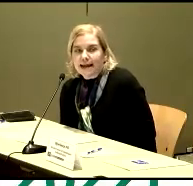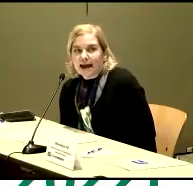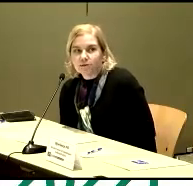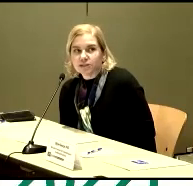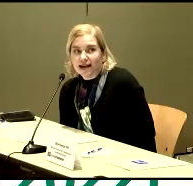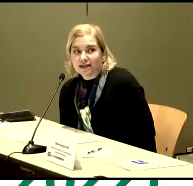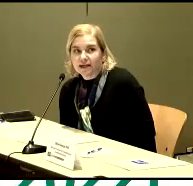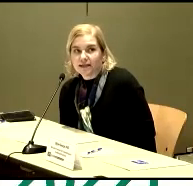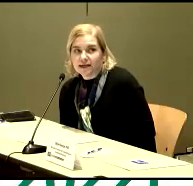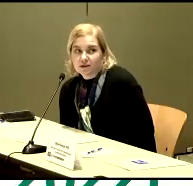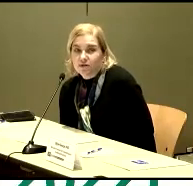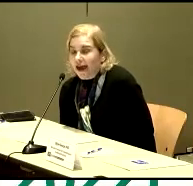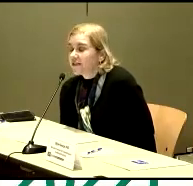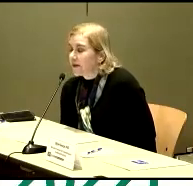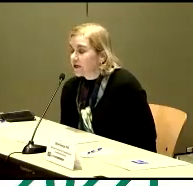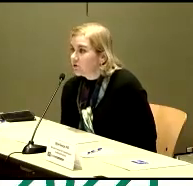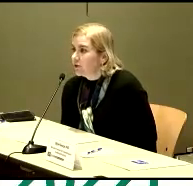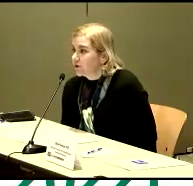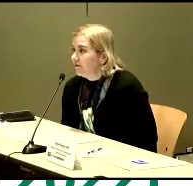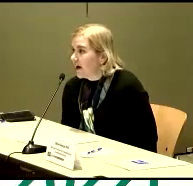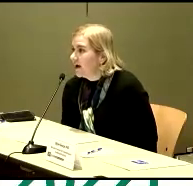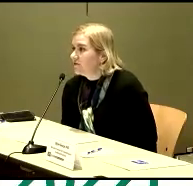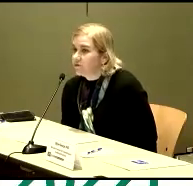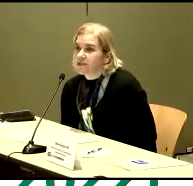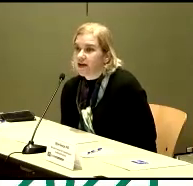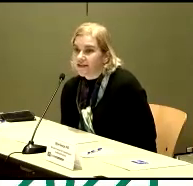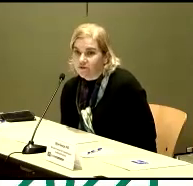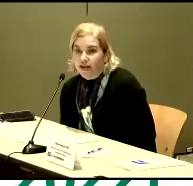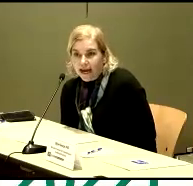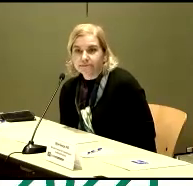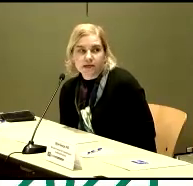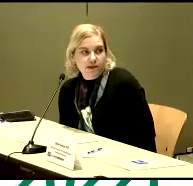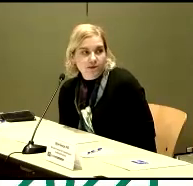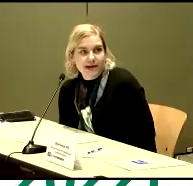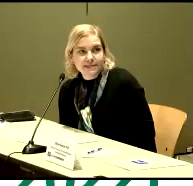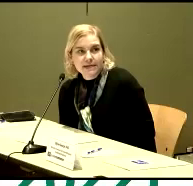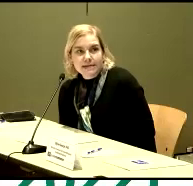And I will just highlight that, you know, that is about 135 suicides every day in the US.